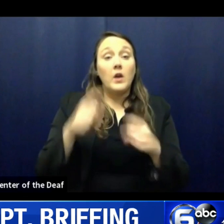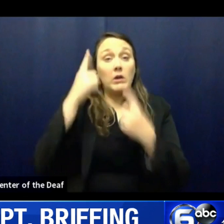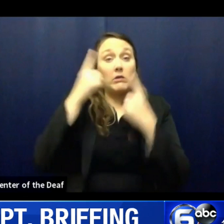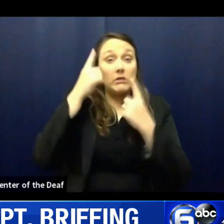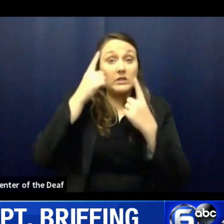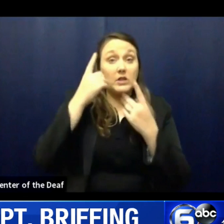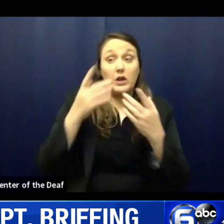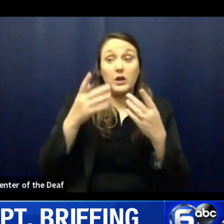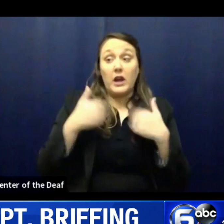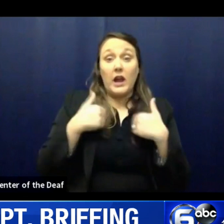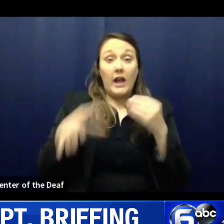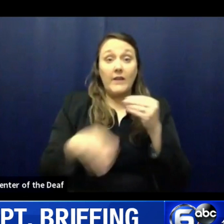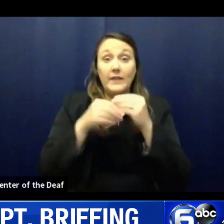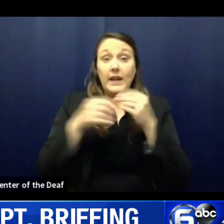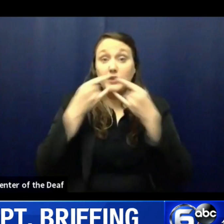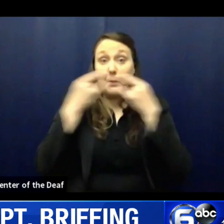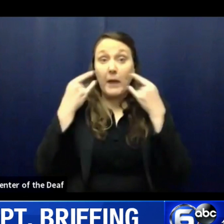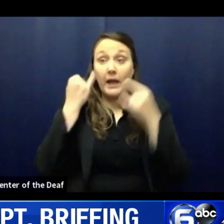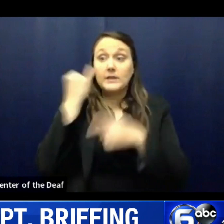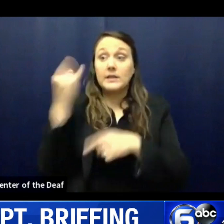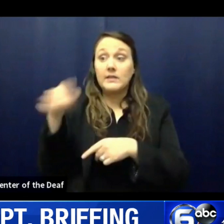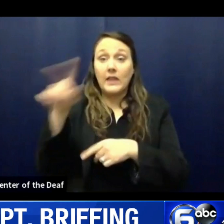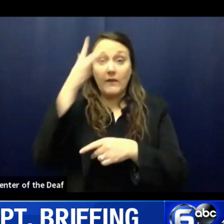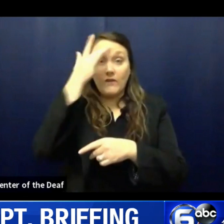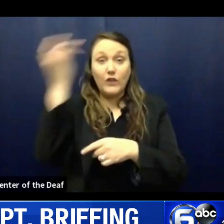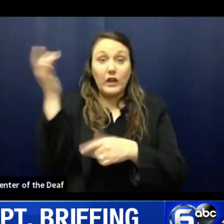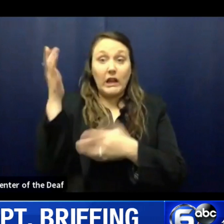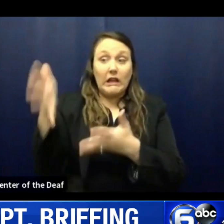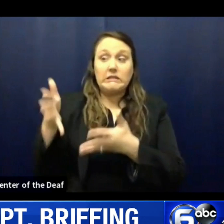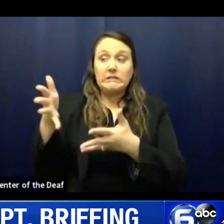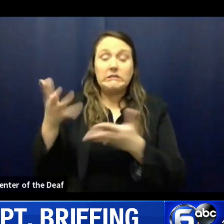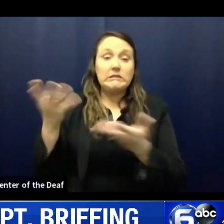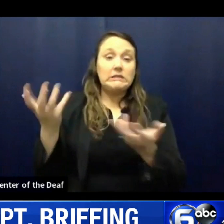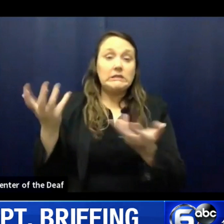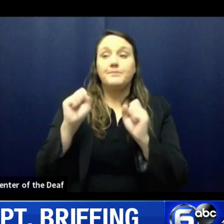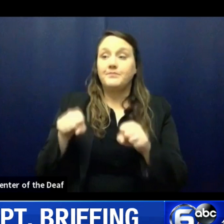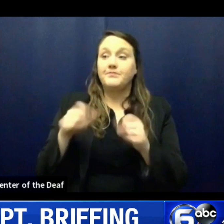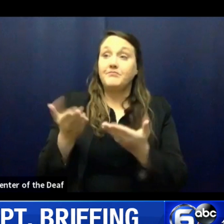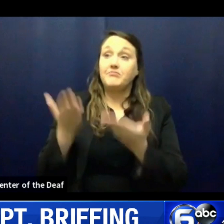IF YOU AND ANYONE ELSE WHO HAS HOME AT THE TIME OF THE VISIT SHOULD ALSO WEAR A MASK. WHILE YOU'RE WORKING IN YOUR